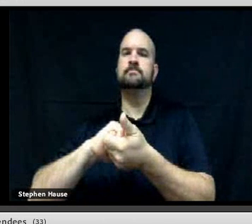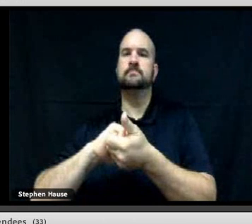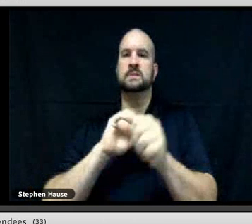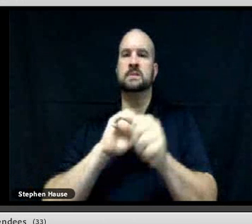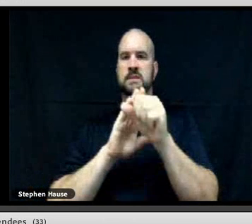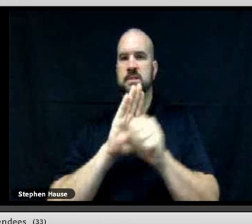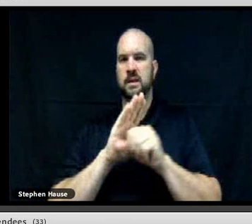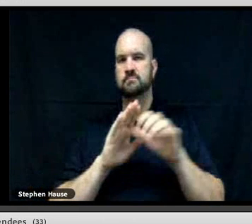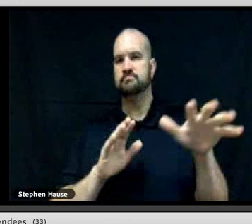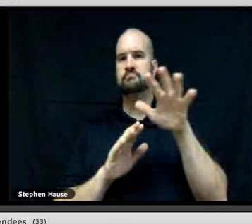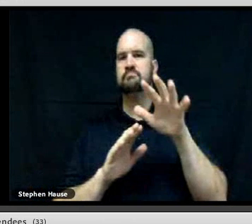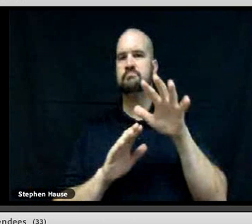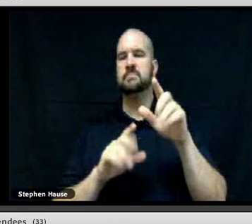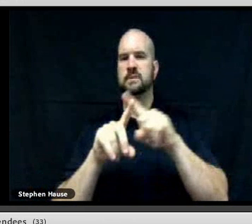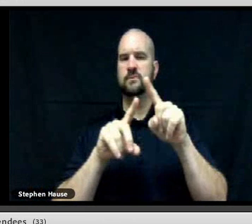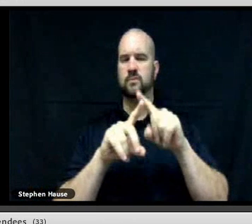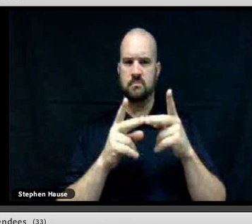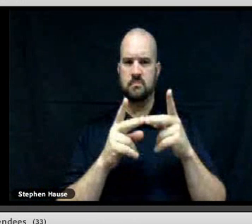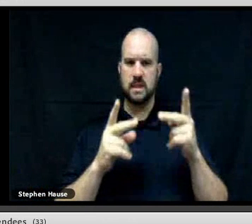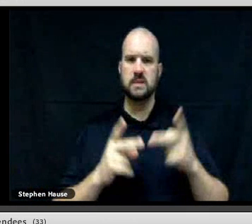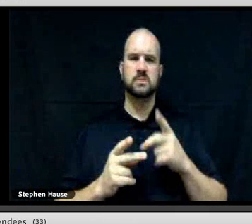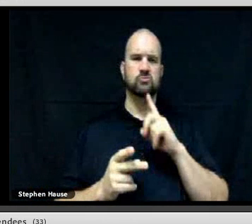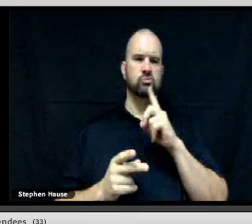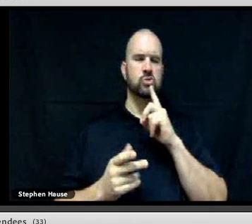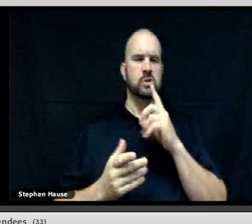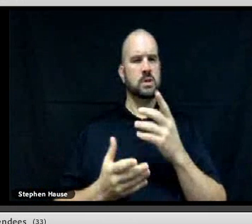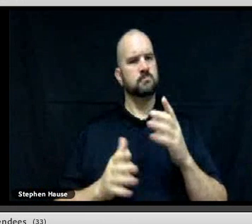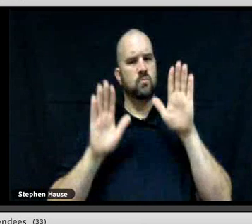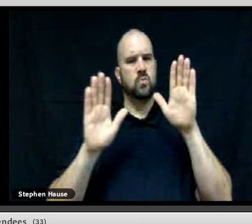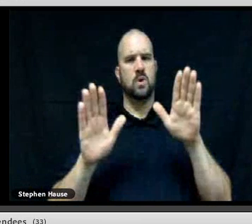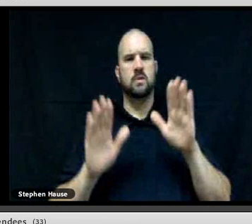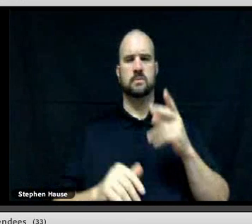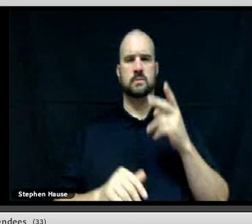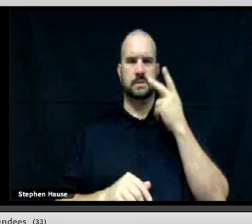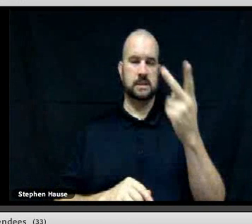um, it's really, uh, great to see people working together for,